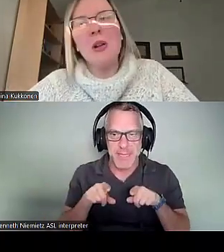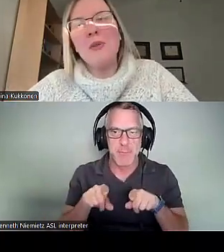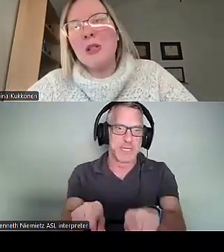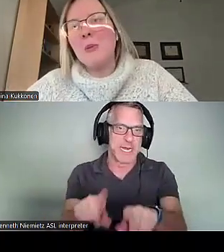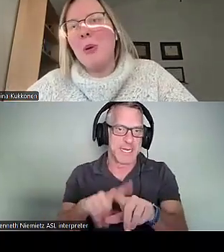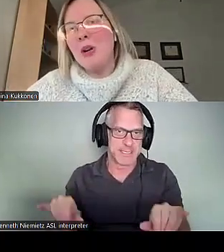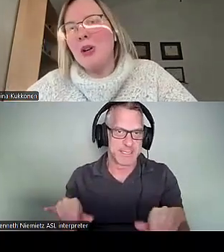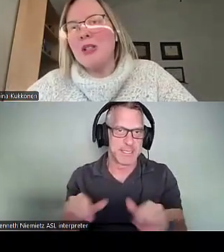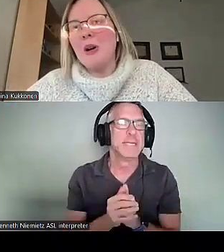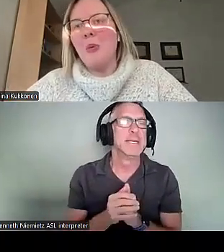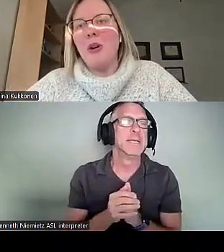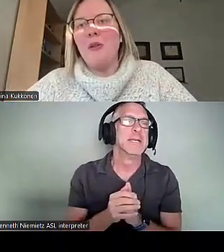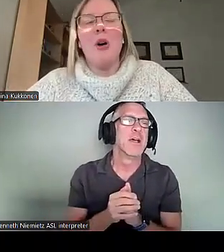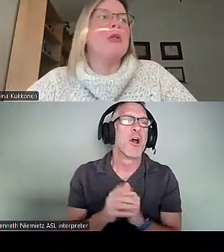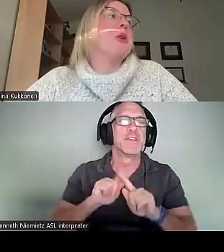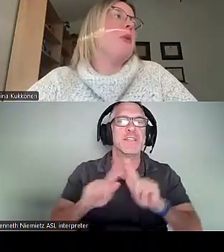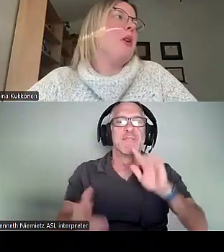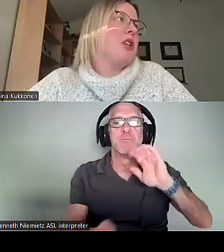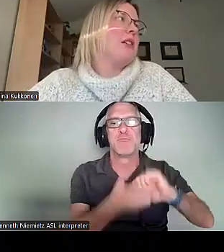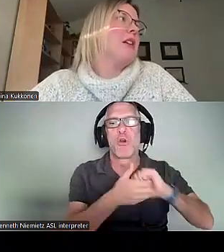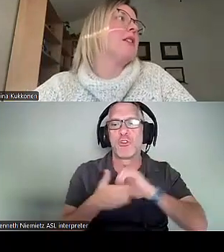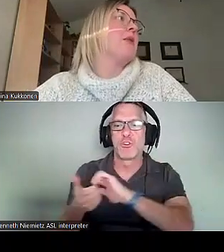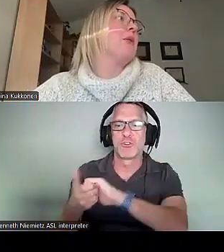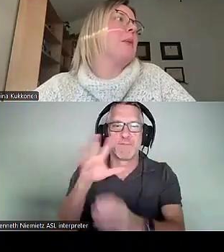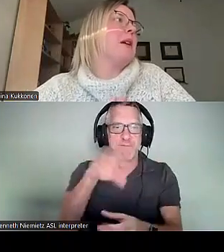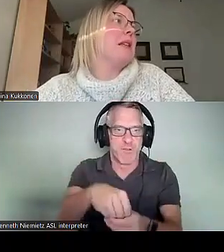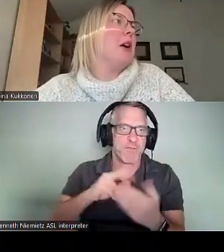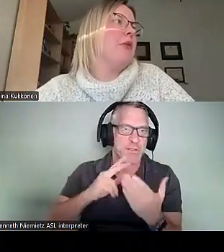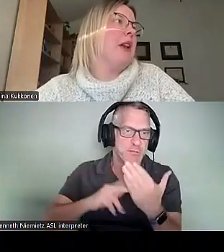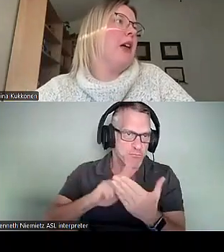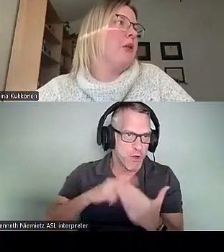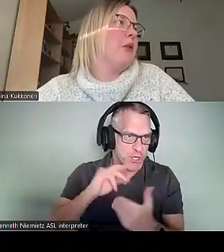all of the different partners that were involved in the project. So including myself and Heather,